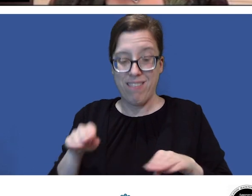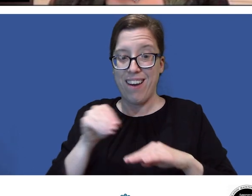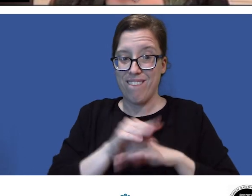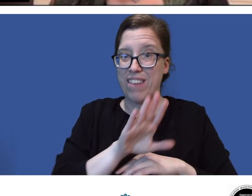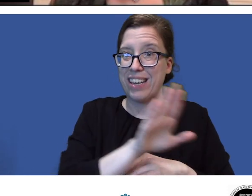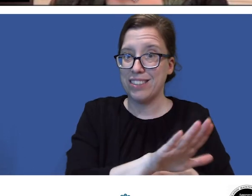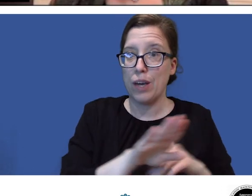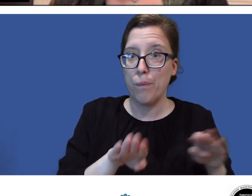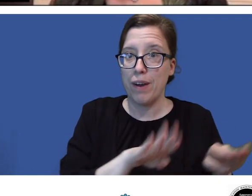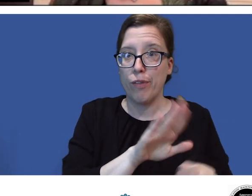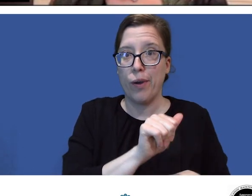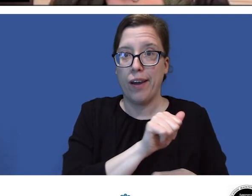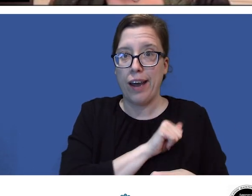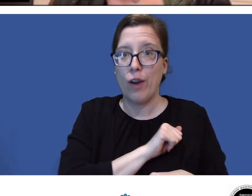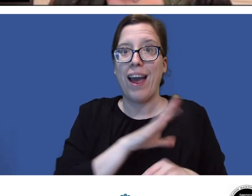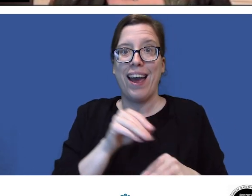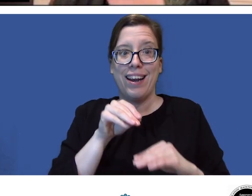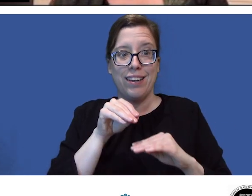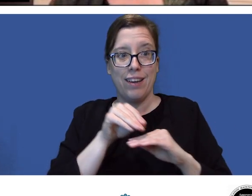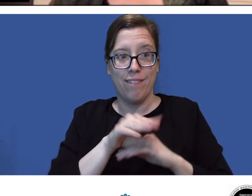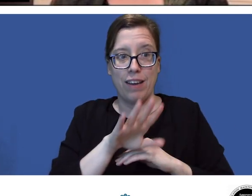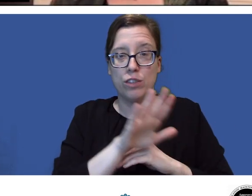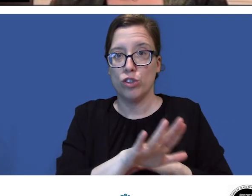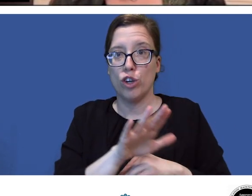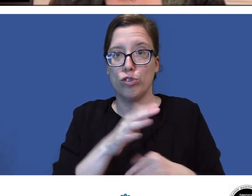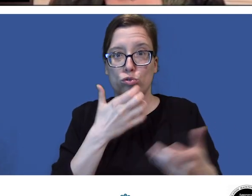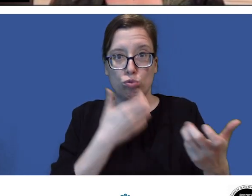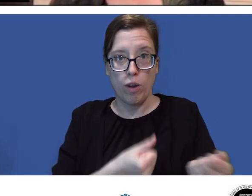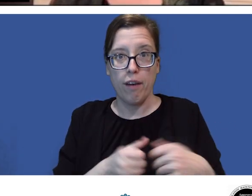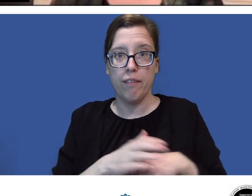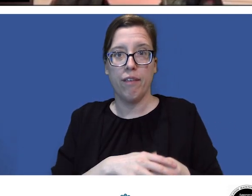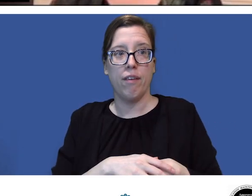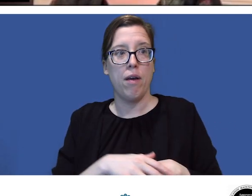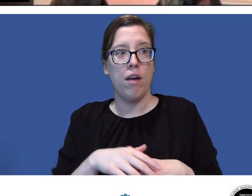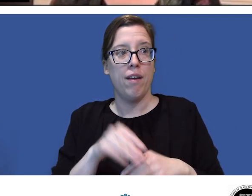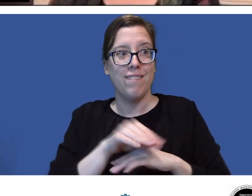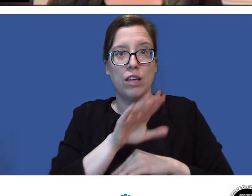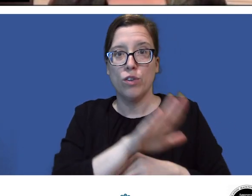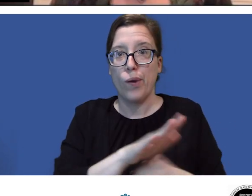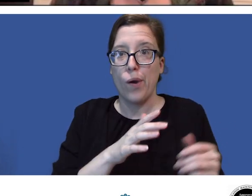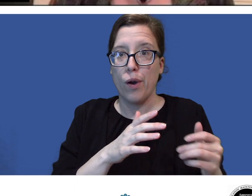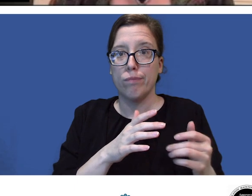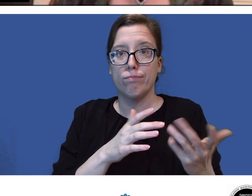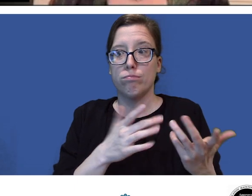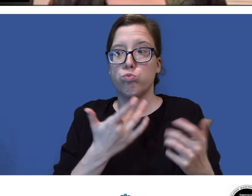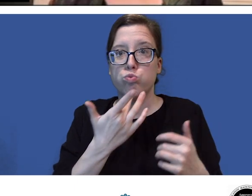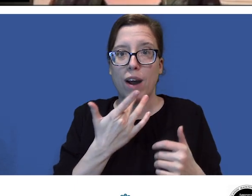that kid toward working with us. It impacts trust. It impacts preference.